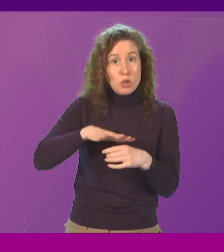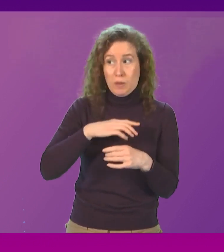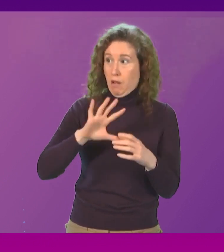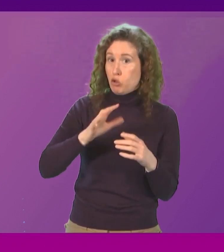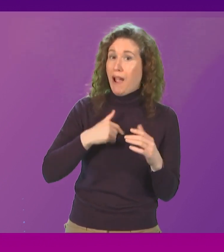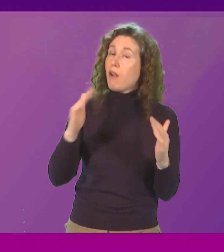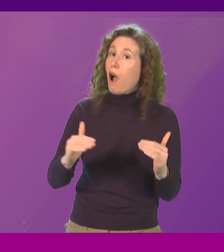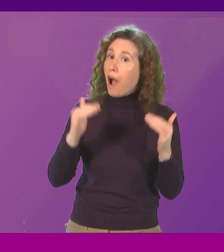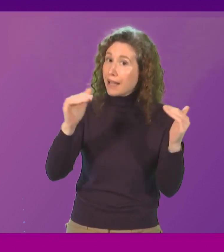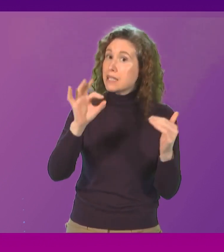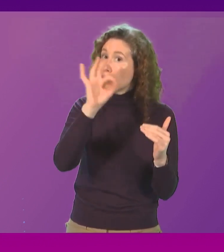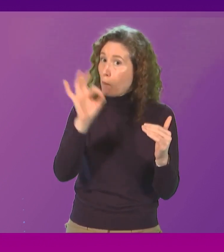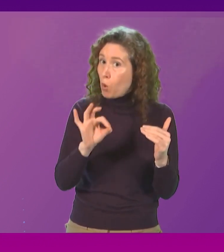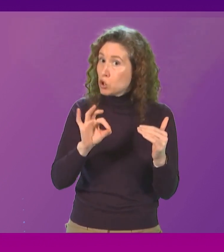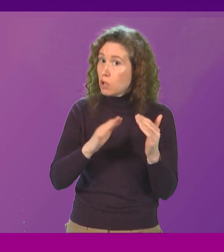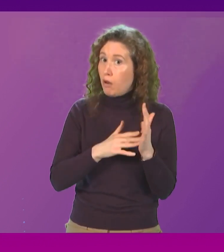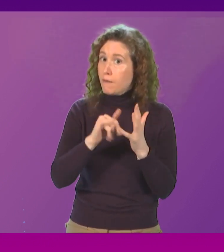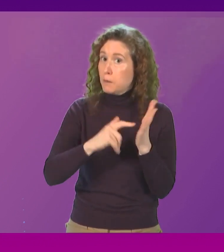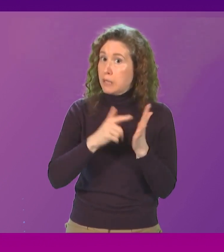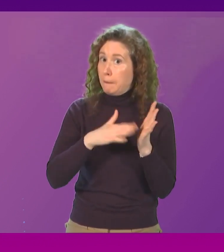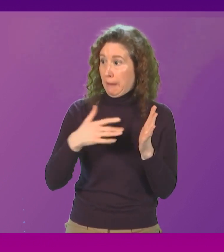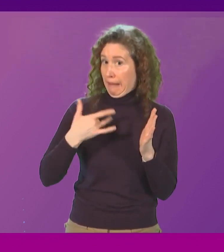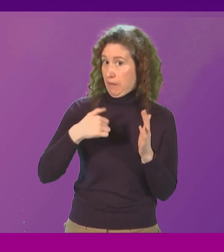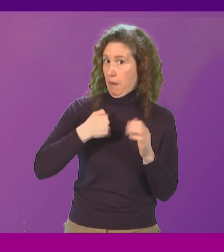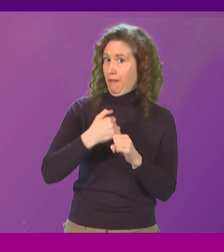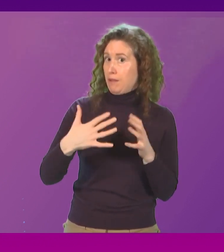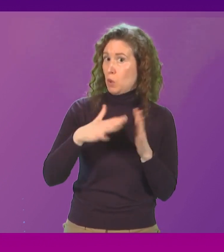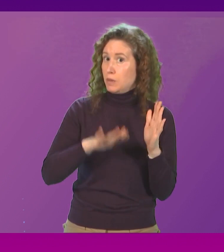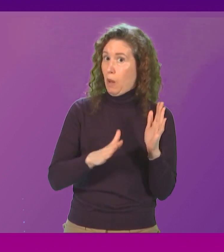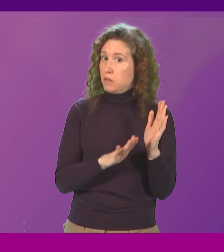the highest proportion of Muslims living in my Glasgow Southside constituency.